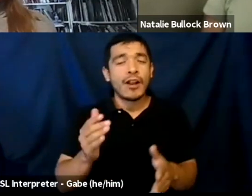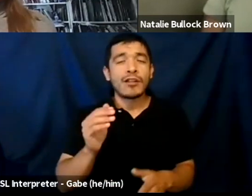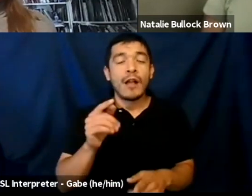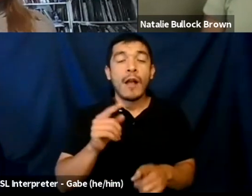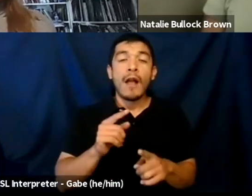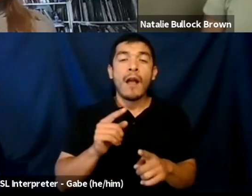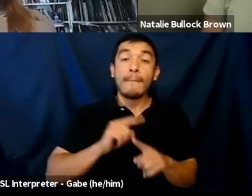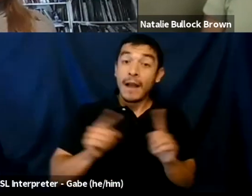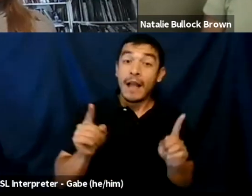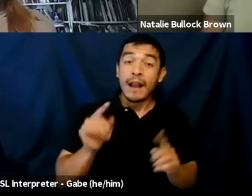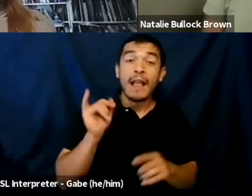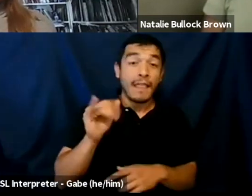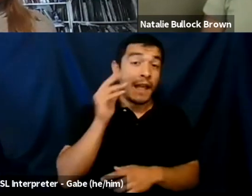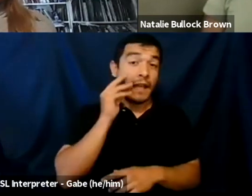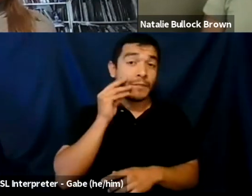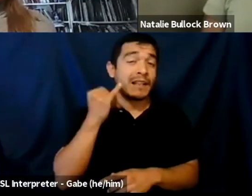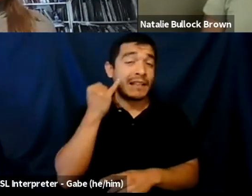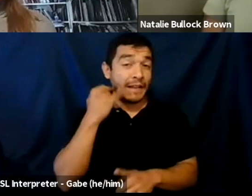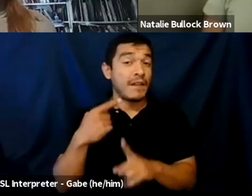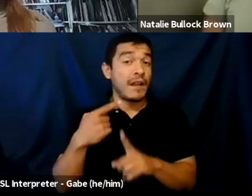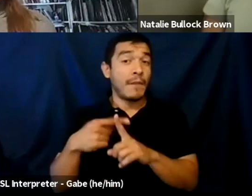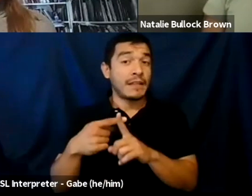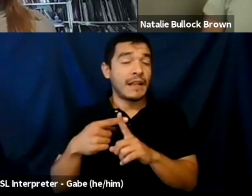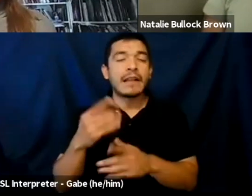with something that some of the women did talk about.